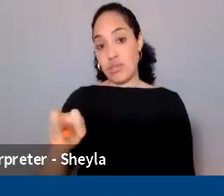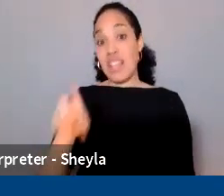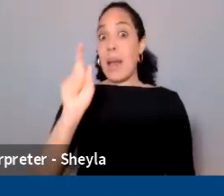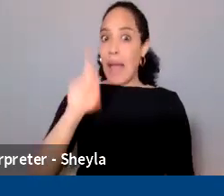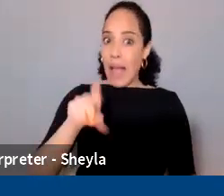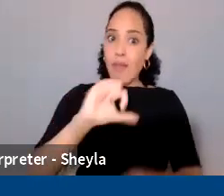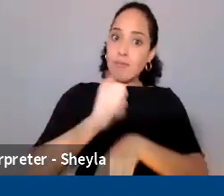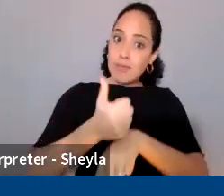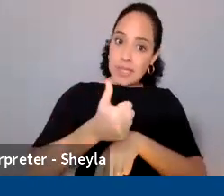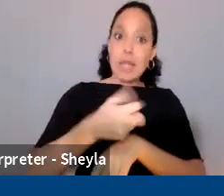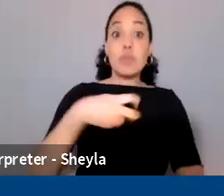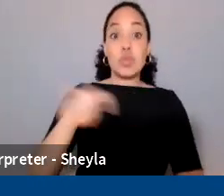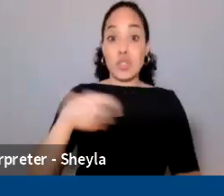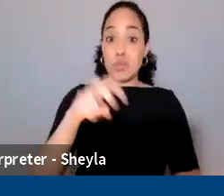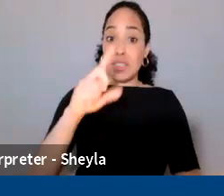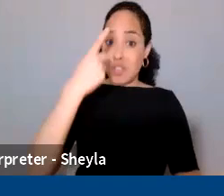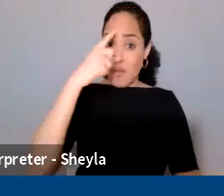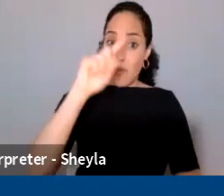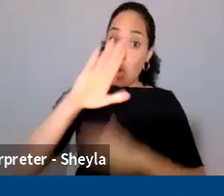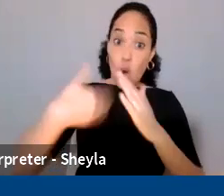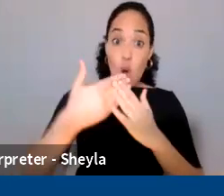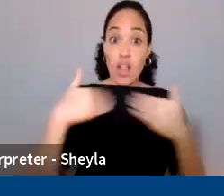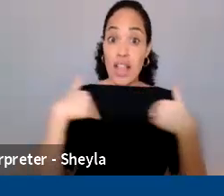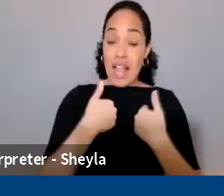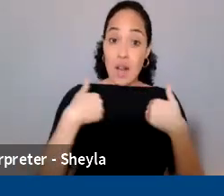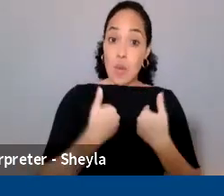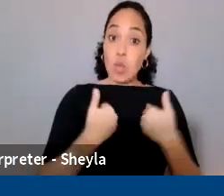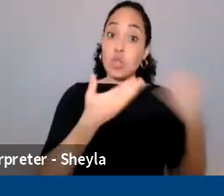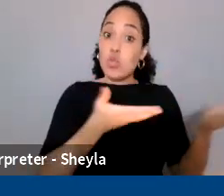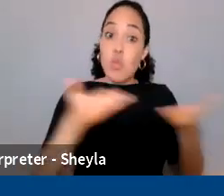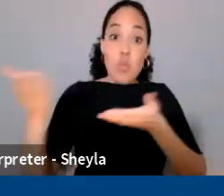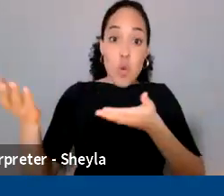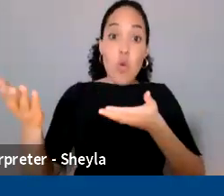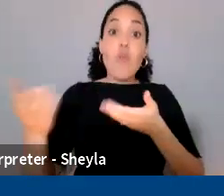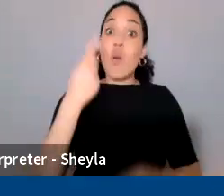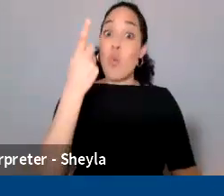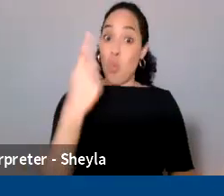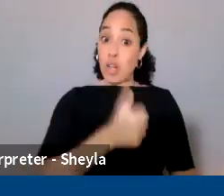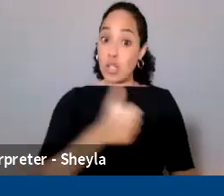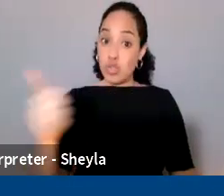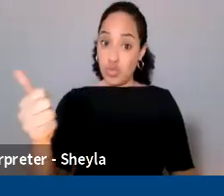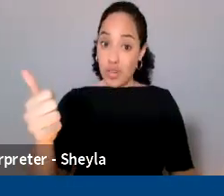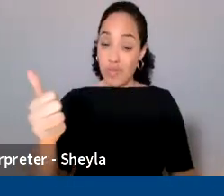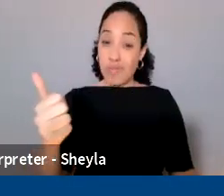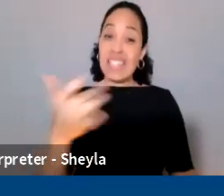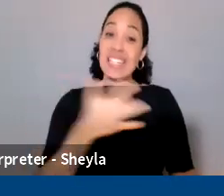the threat or the worry of having to go back for a dip for a different load of animals will worry